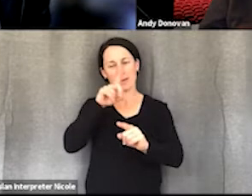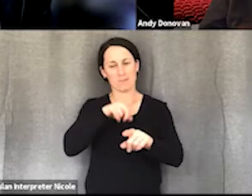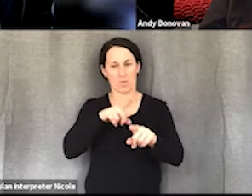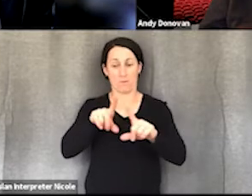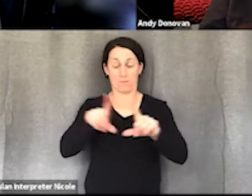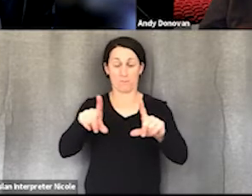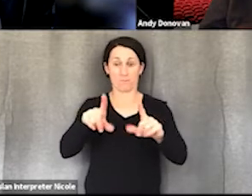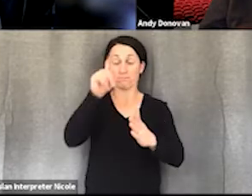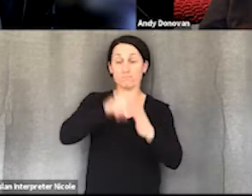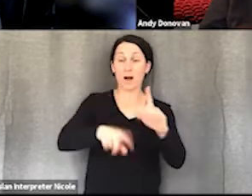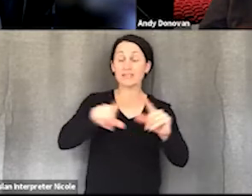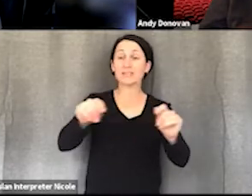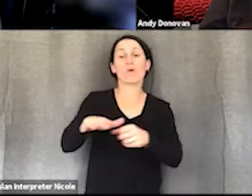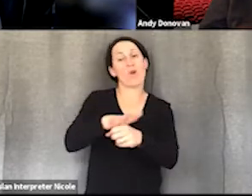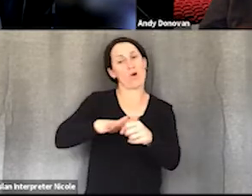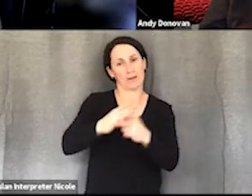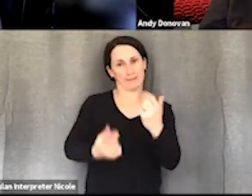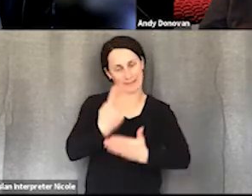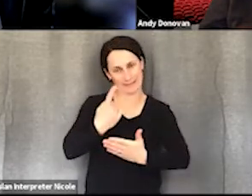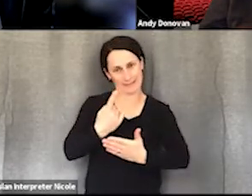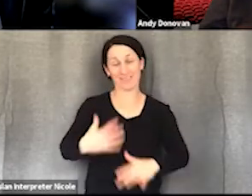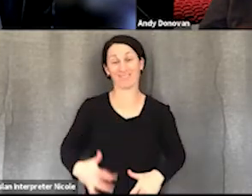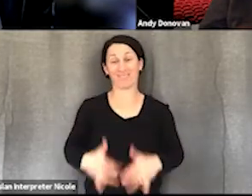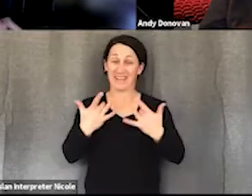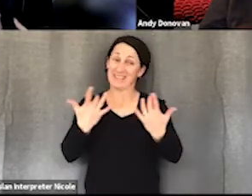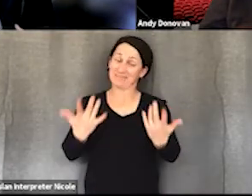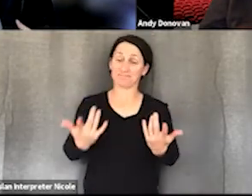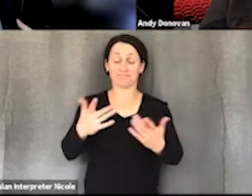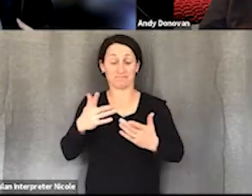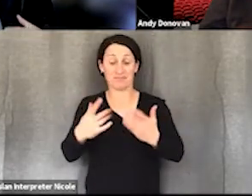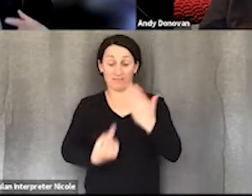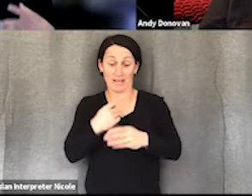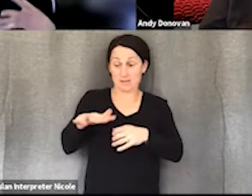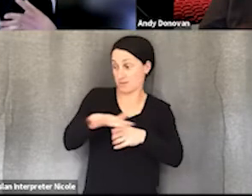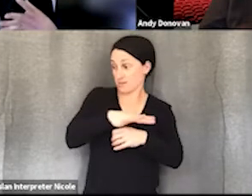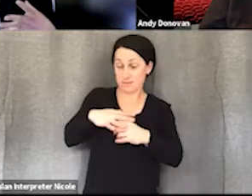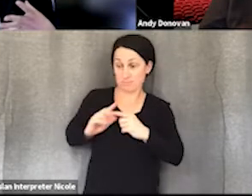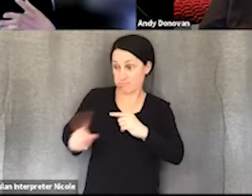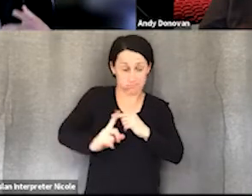I think people see local events as having a little bit less risk in terms of being